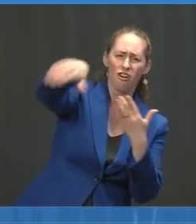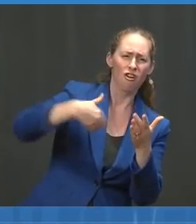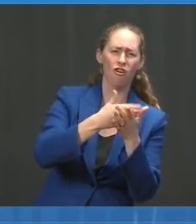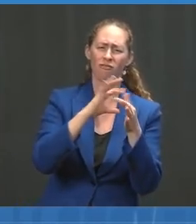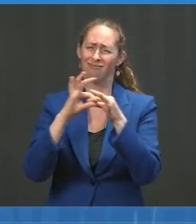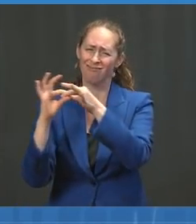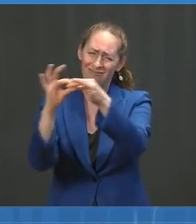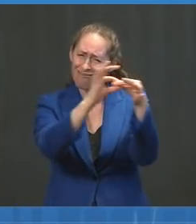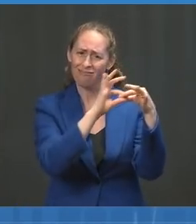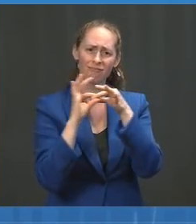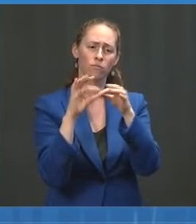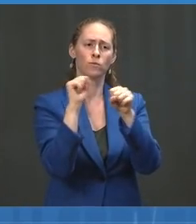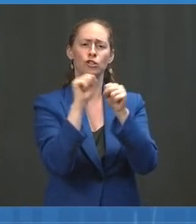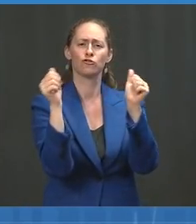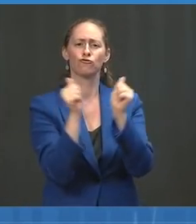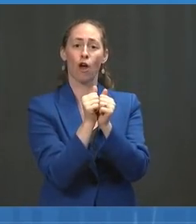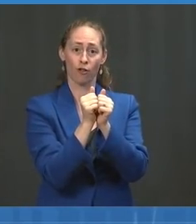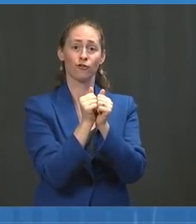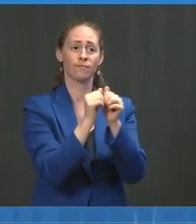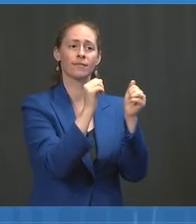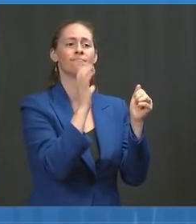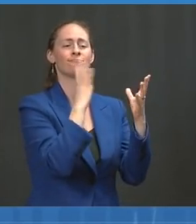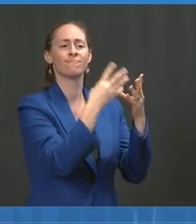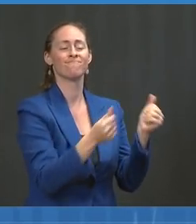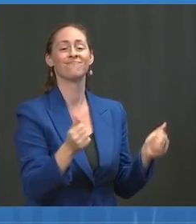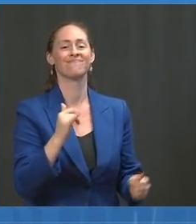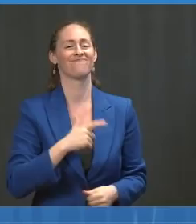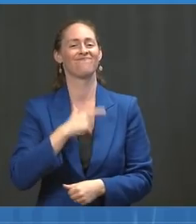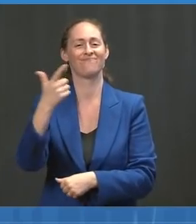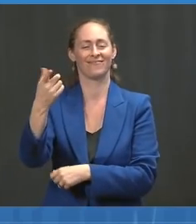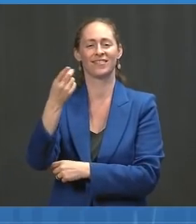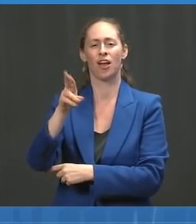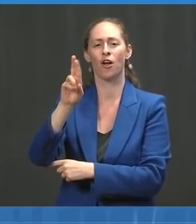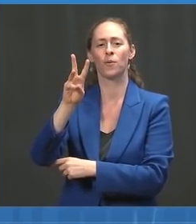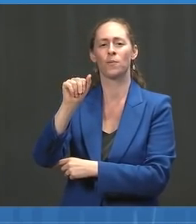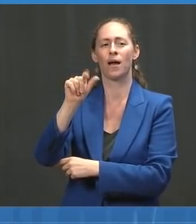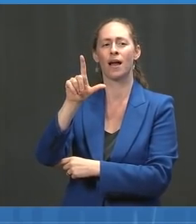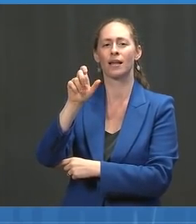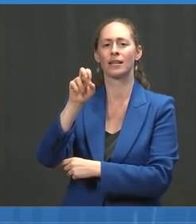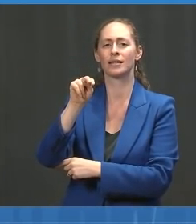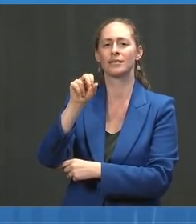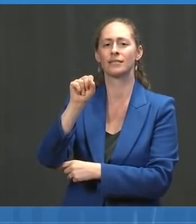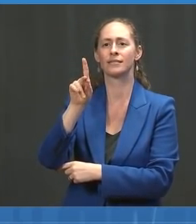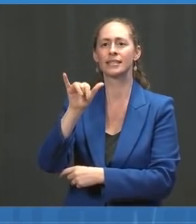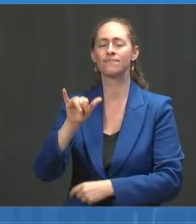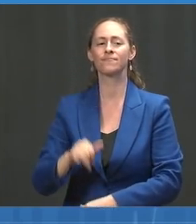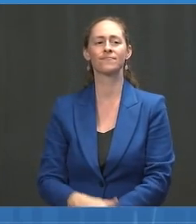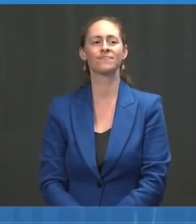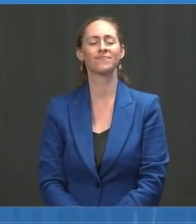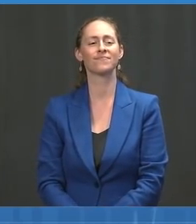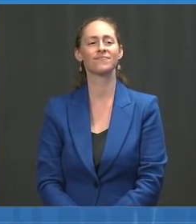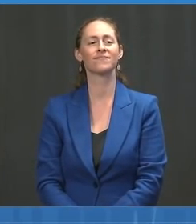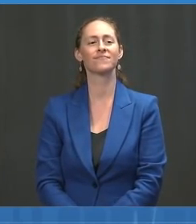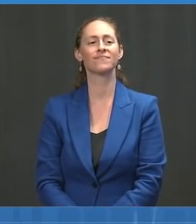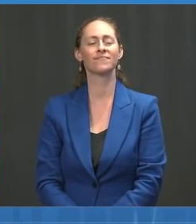With that, let me turn it over to Dr. Walensky. Dr. Walensky: Good afternoon. Let's begin with an overview of the data.